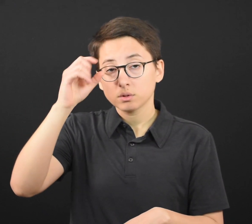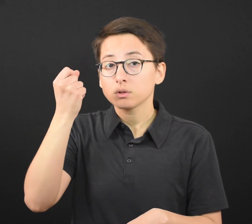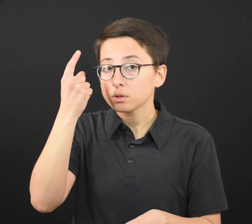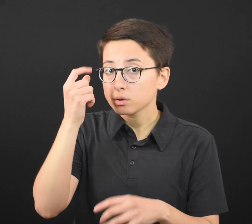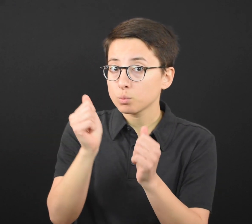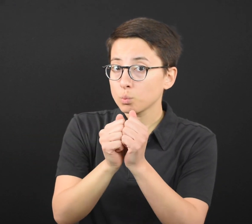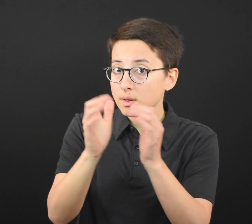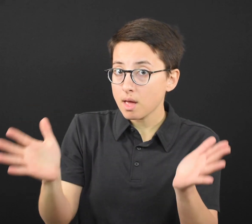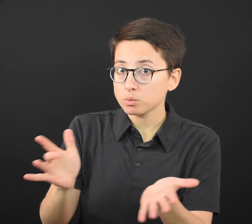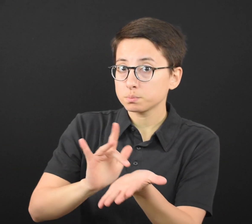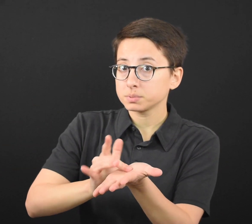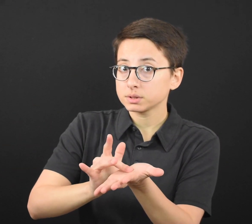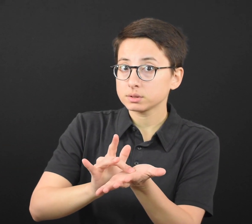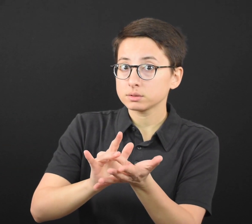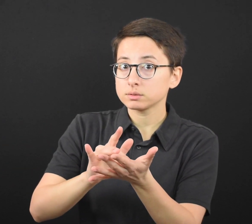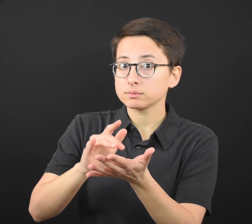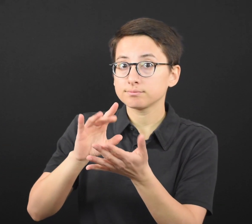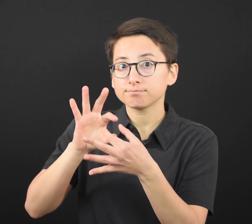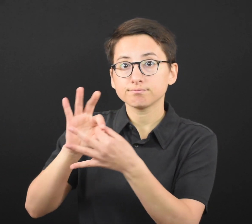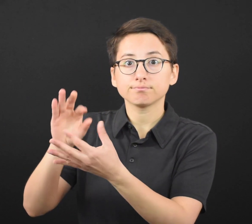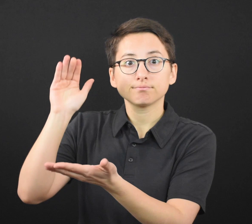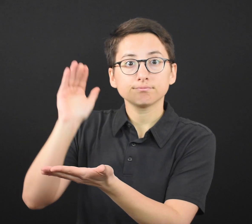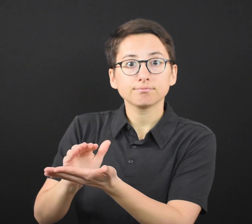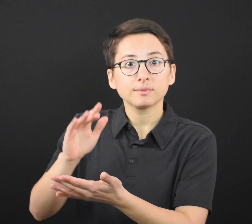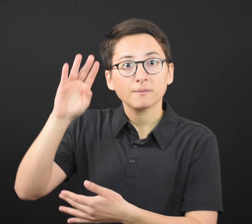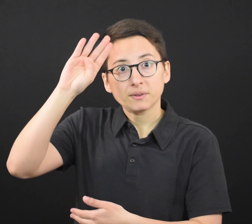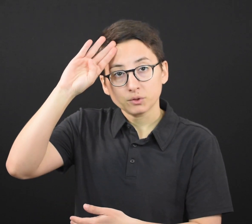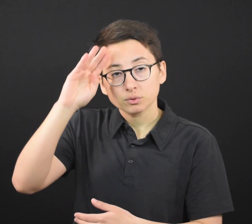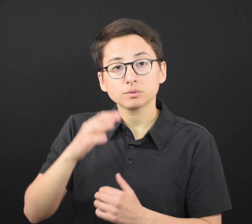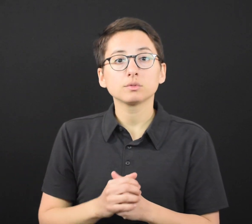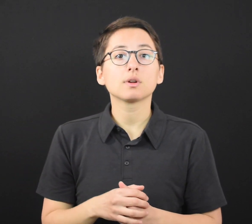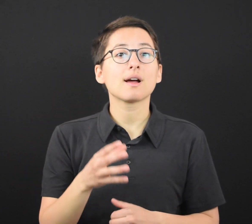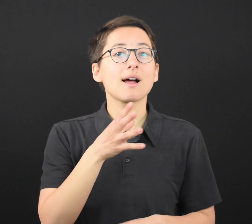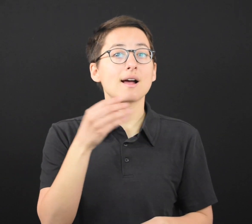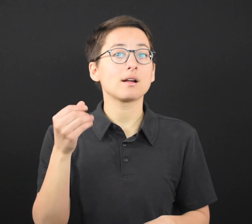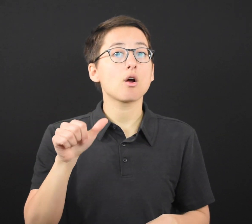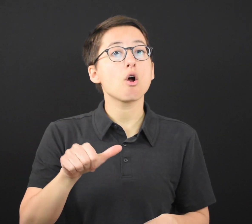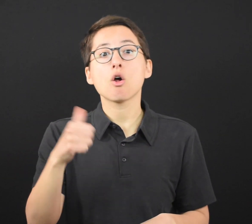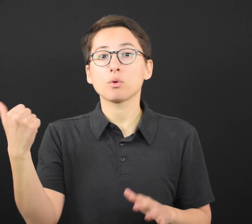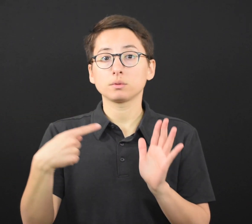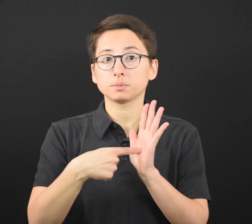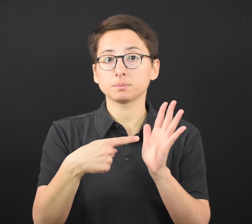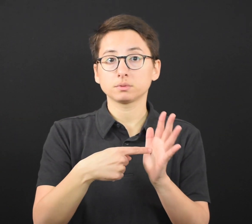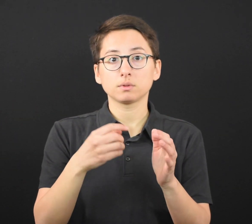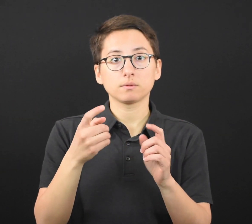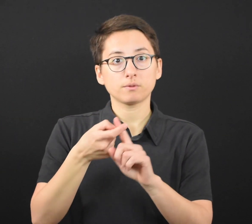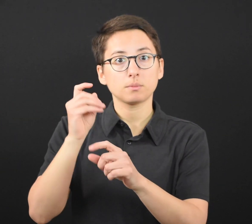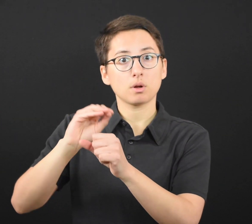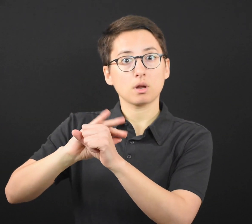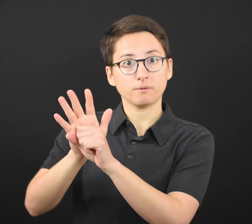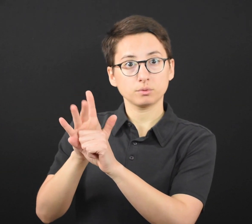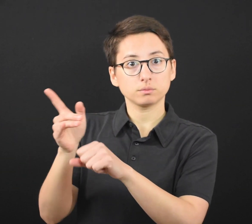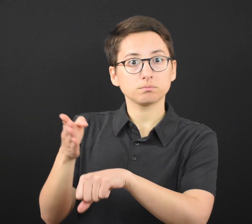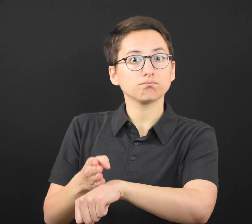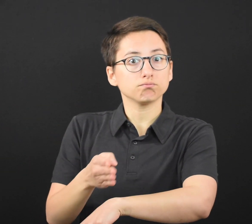fever-reducing medications, and ○ Other symptoms of COVID-19 are improving